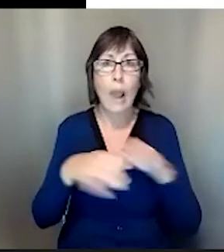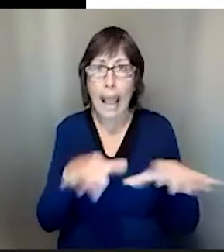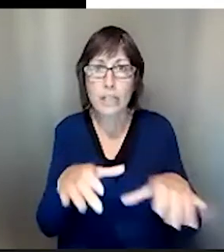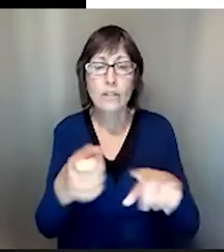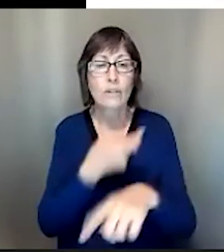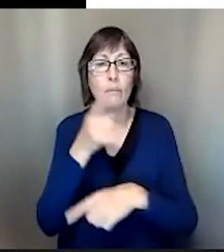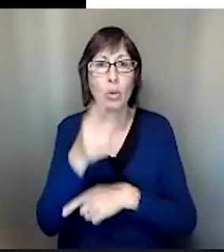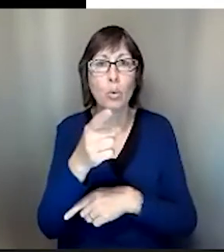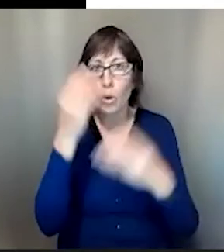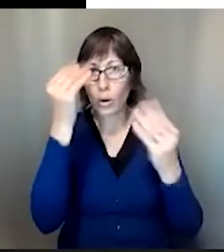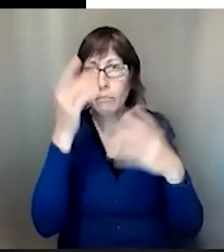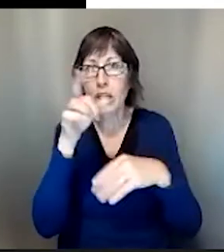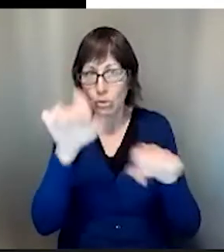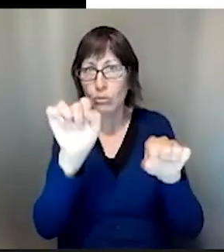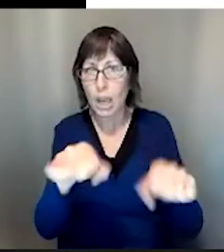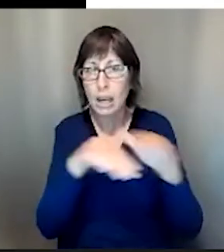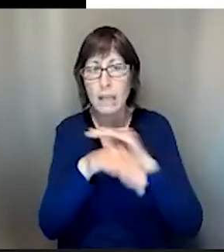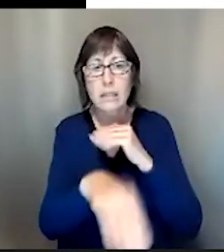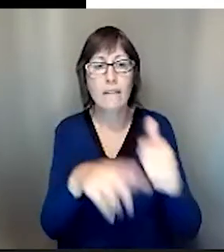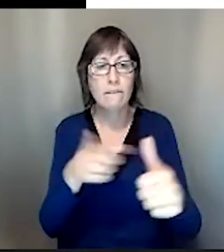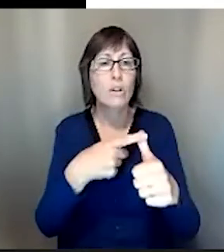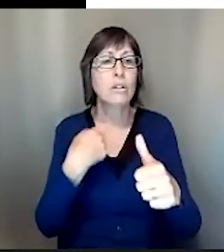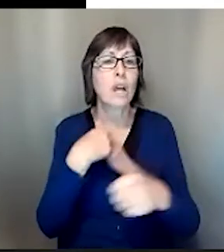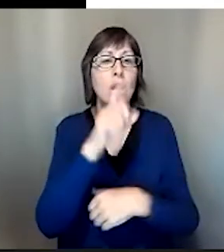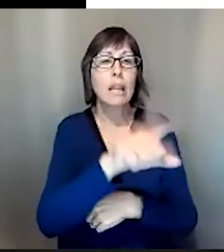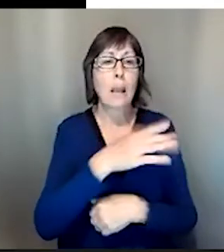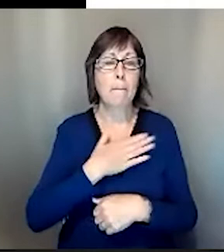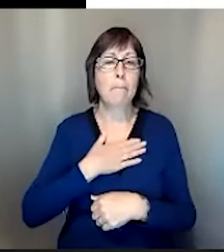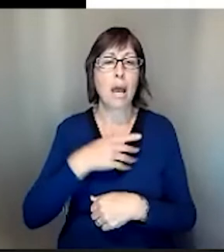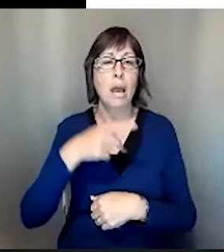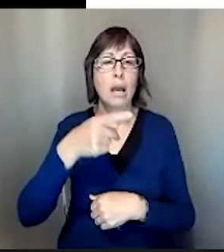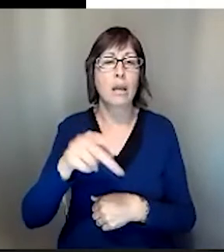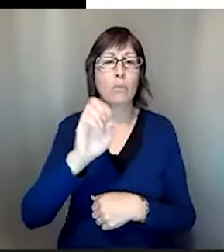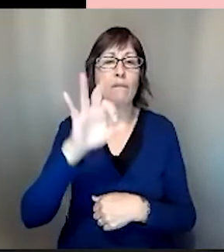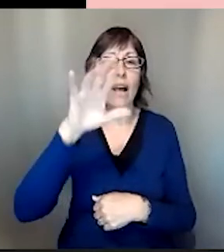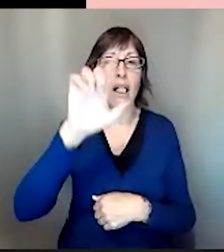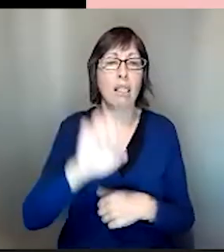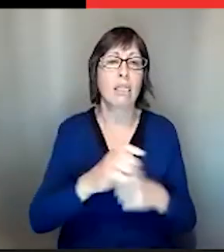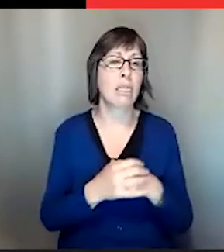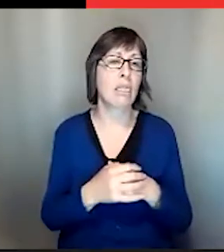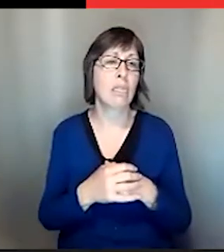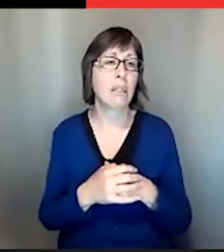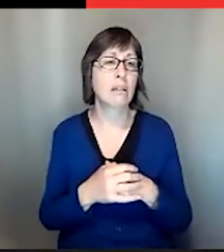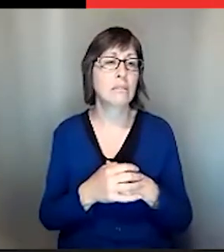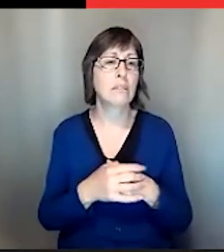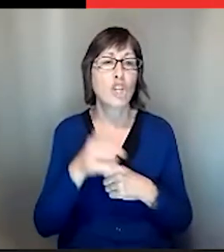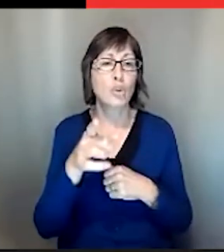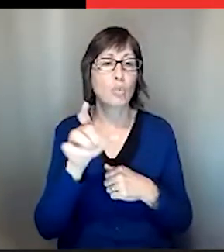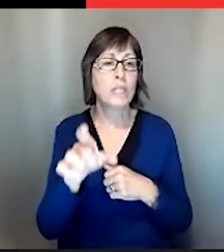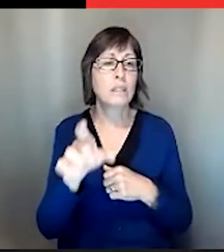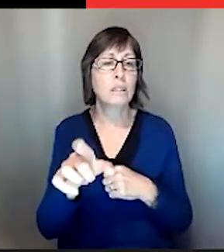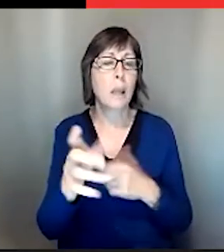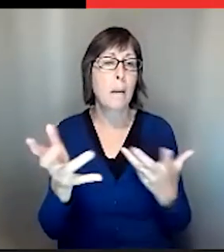that you can read. First I’ll click on the My